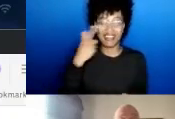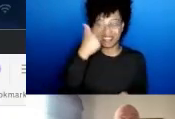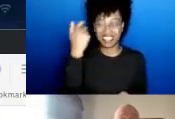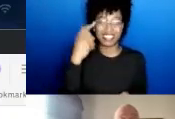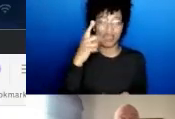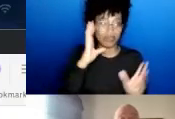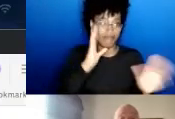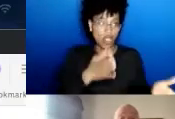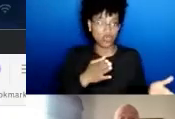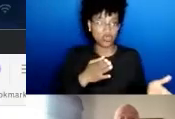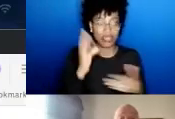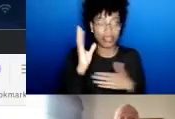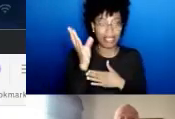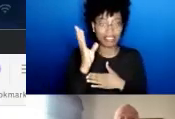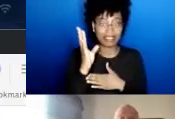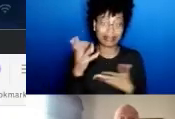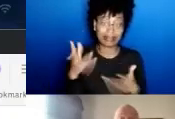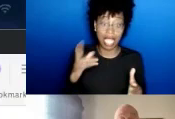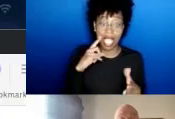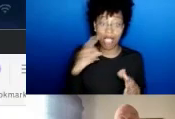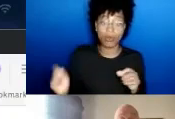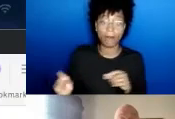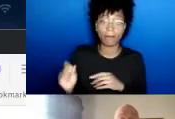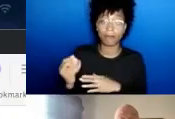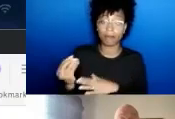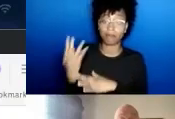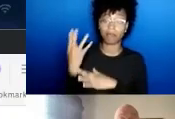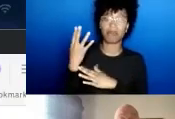06:30:57 I will be back at the end for any questions that you might have.